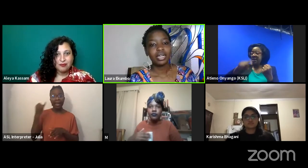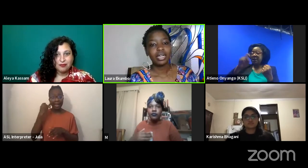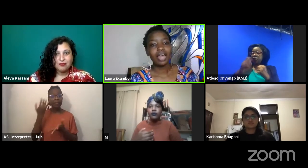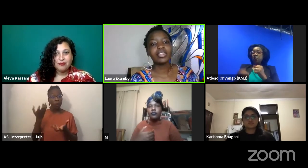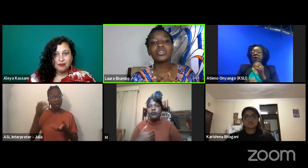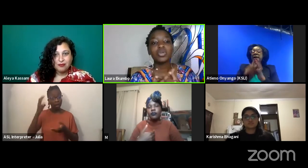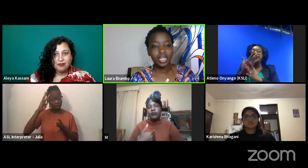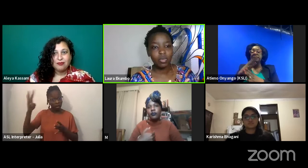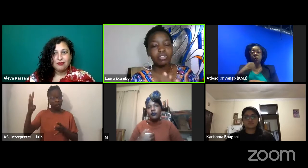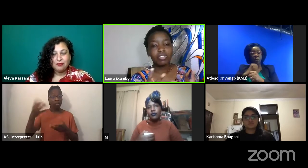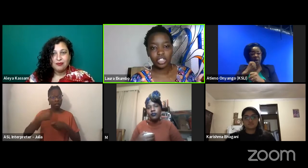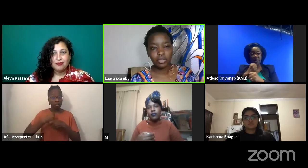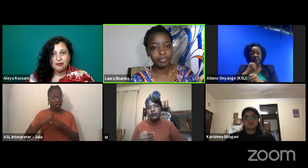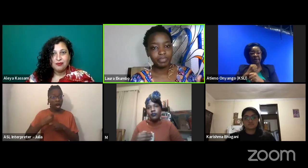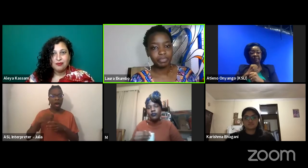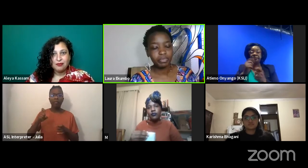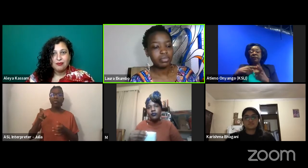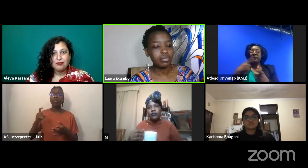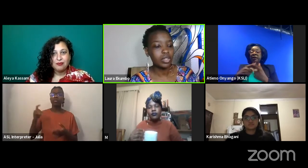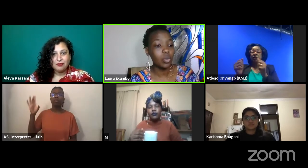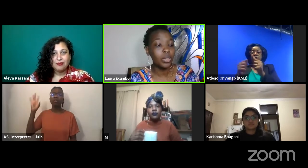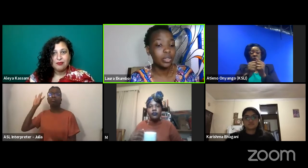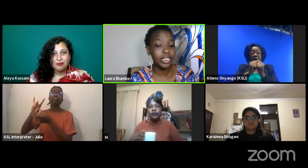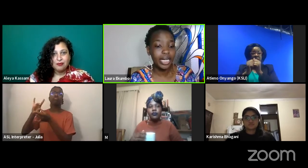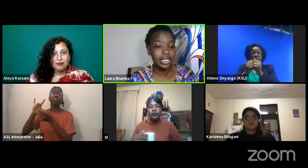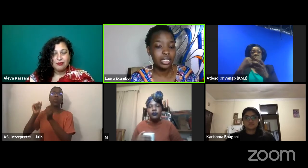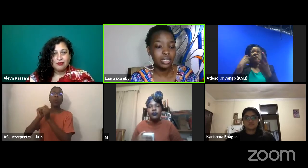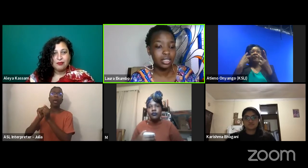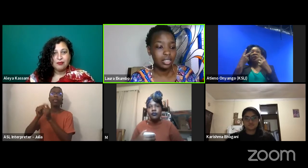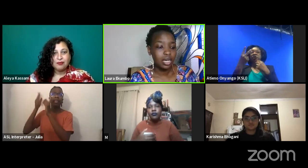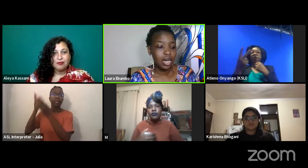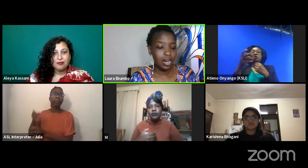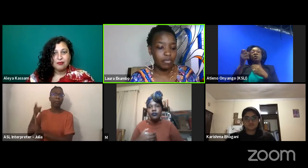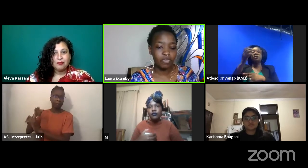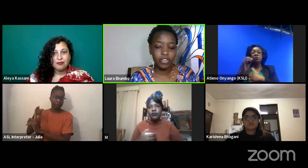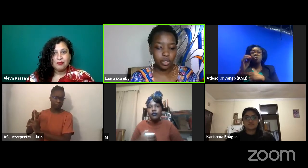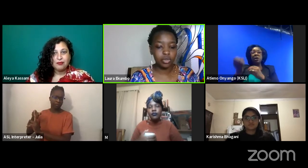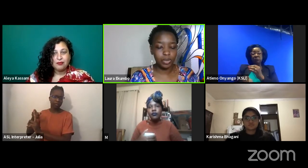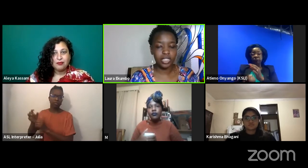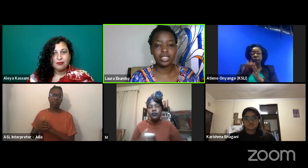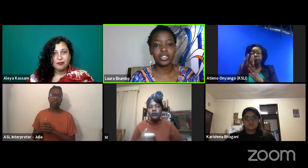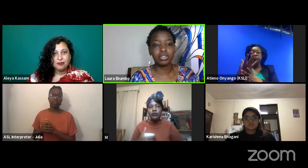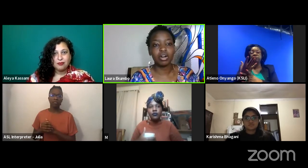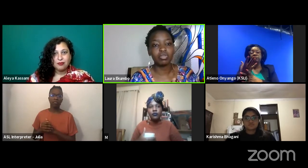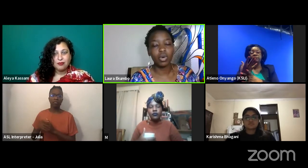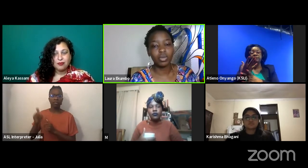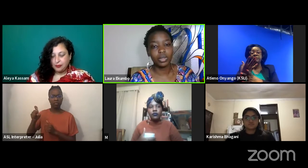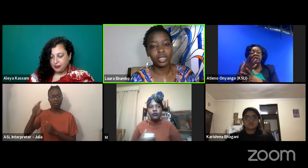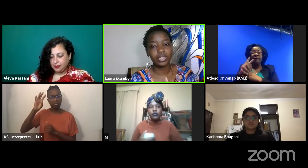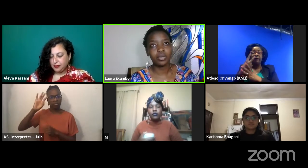and then together with vision. So we create a visual representation of what we want